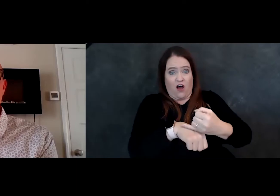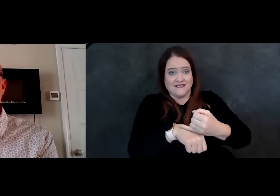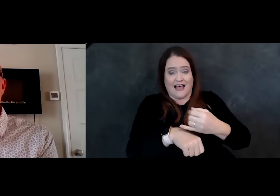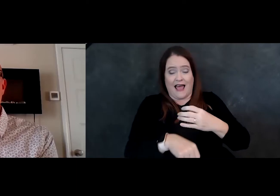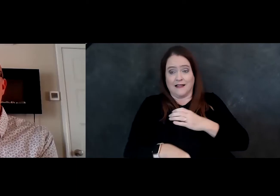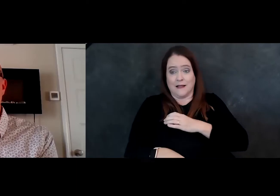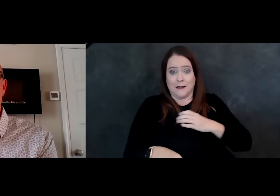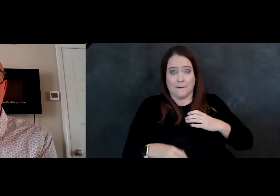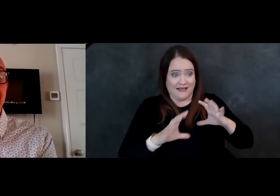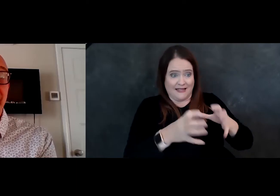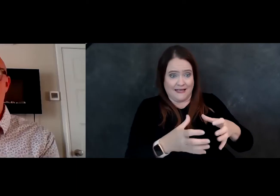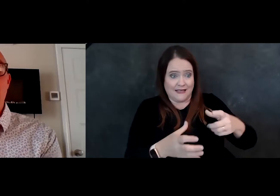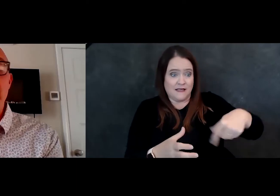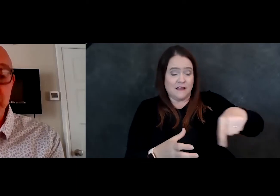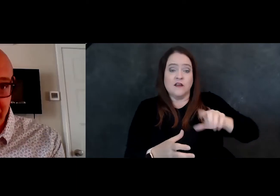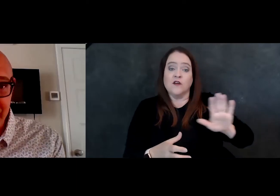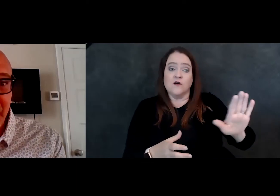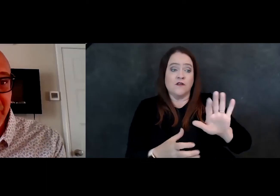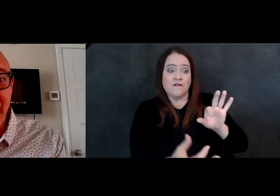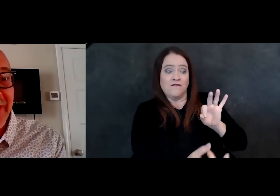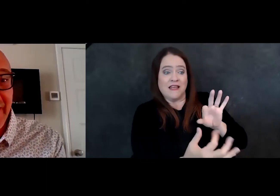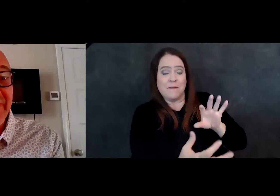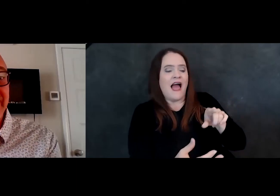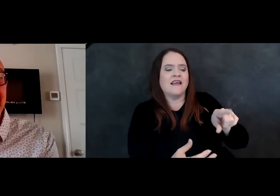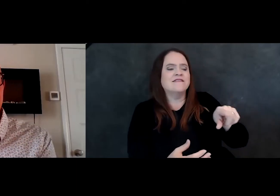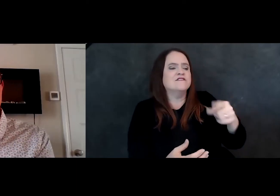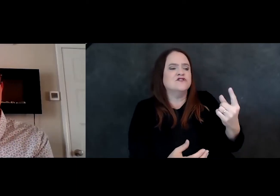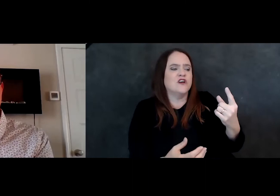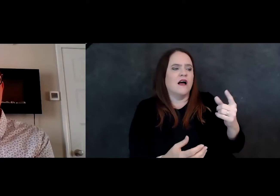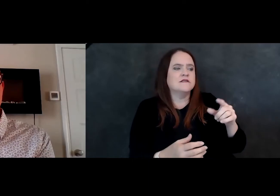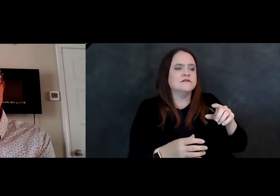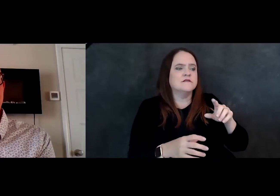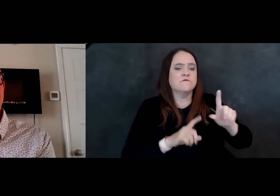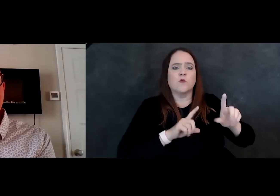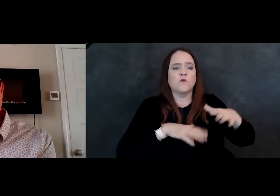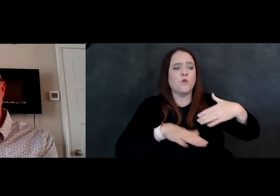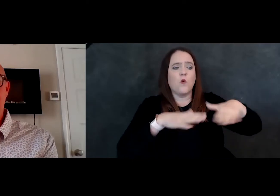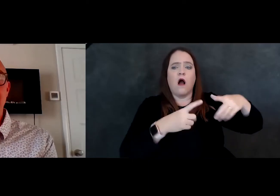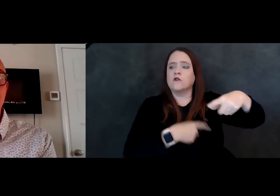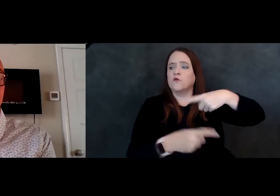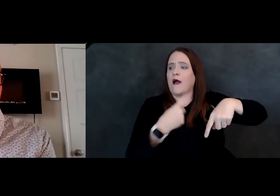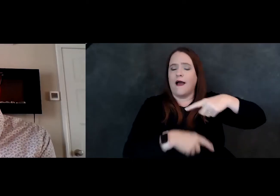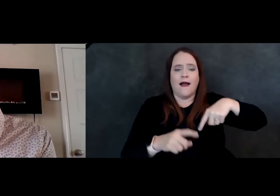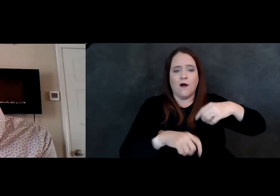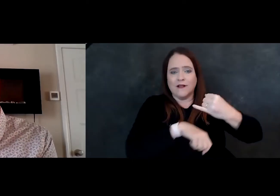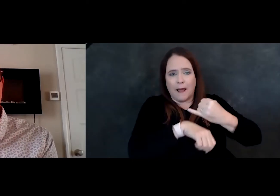kind of kind of free-ranging if you will around campus and just accessing various services